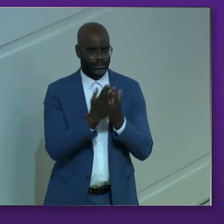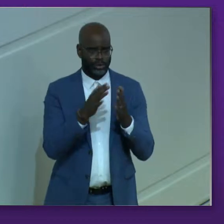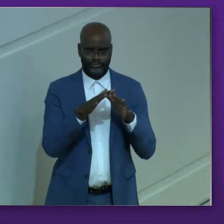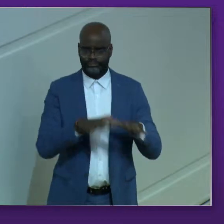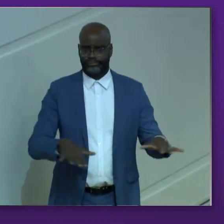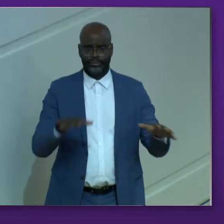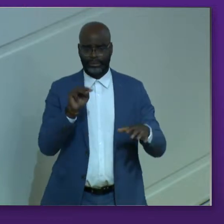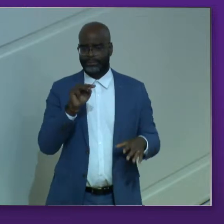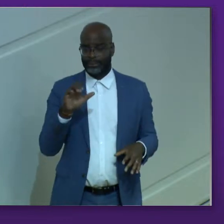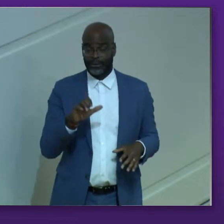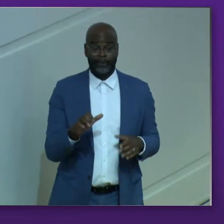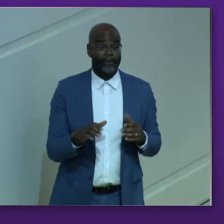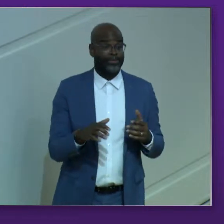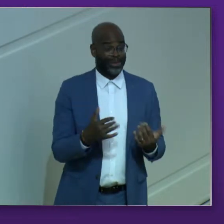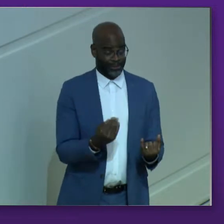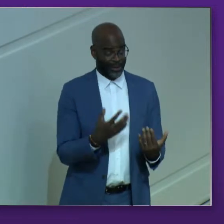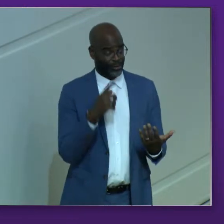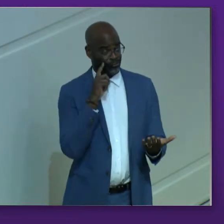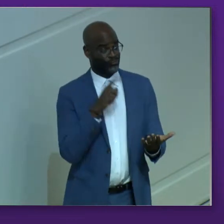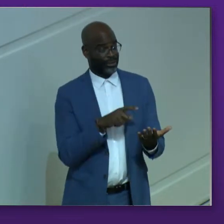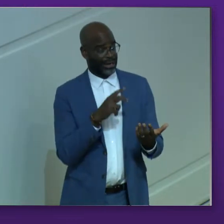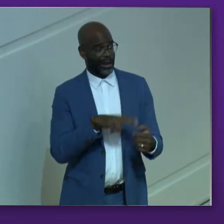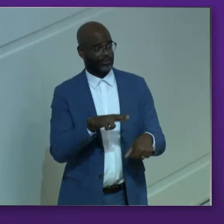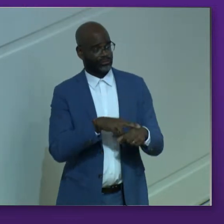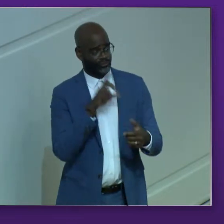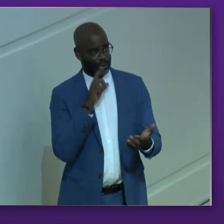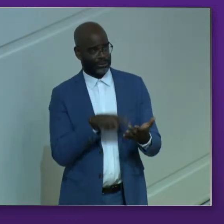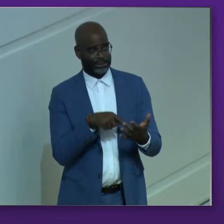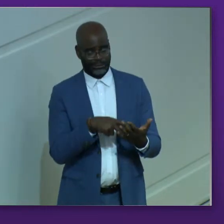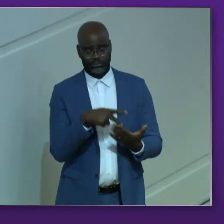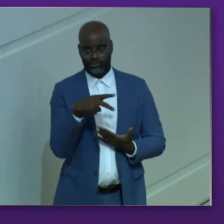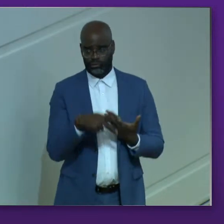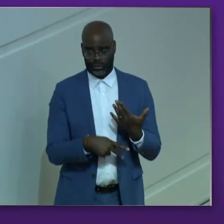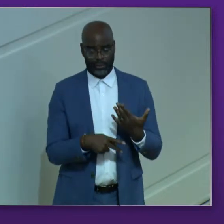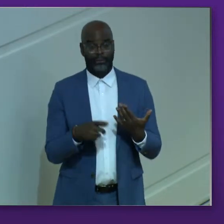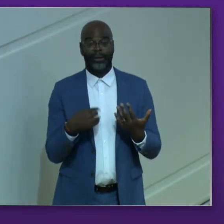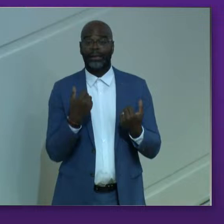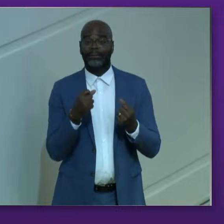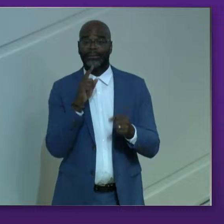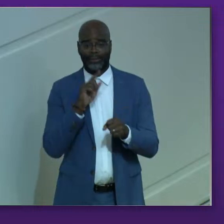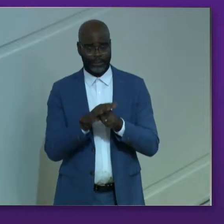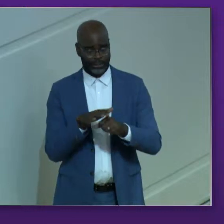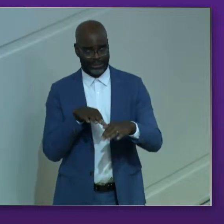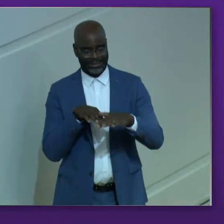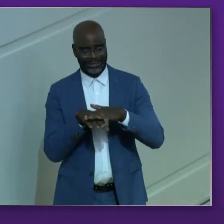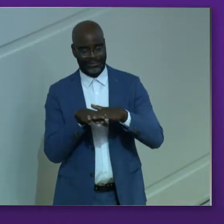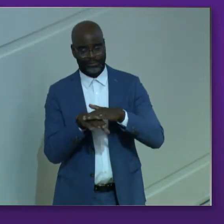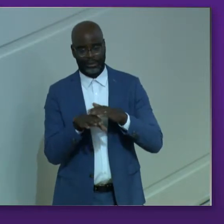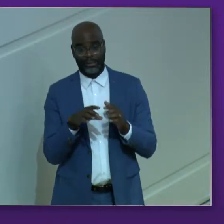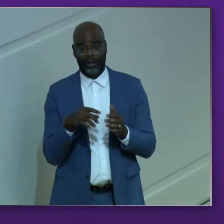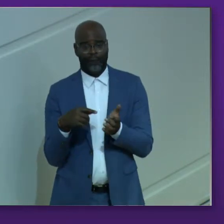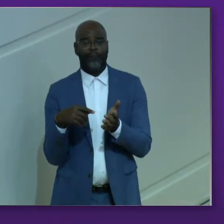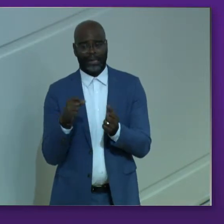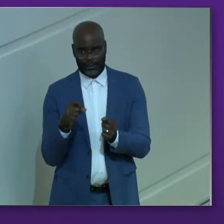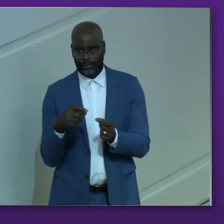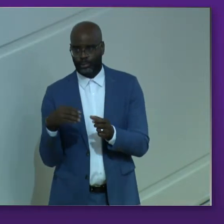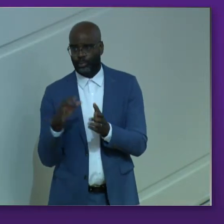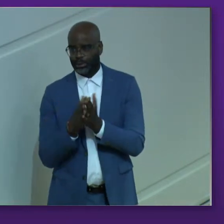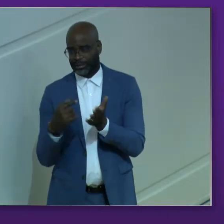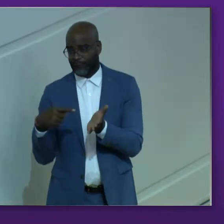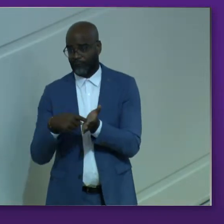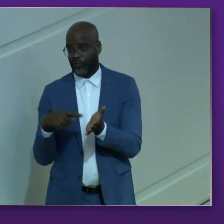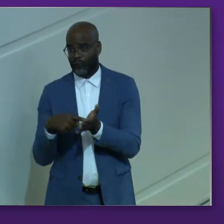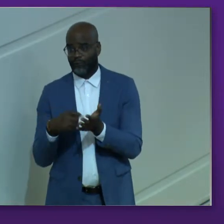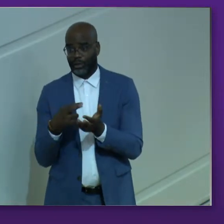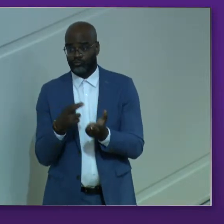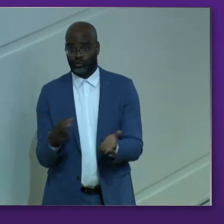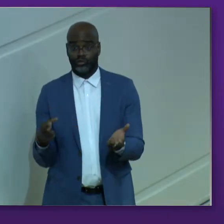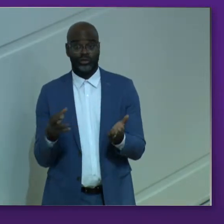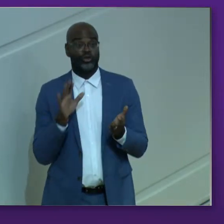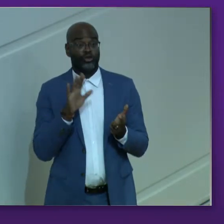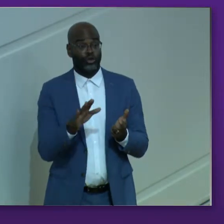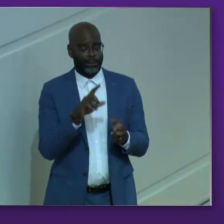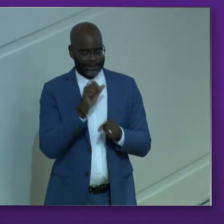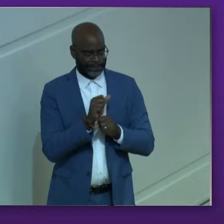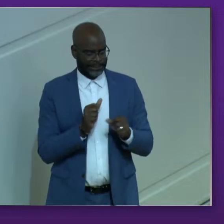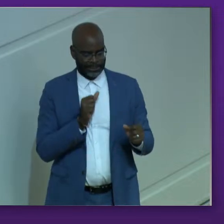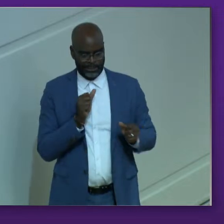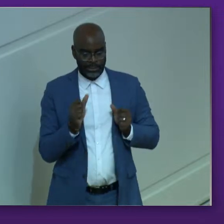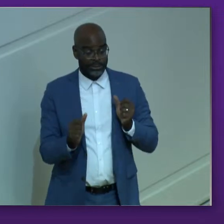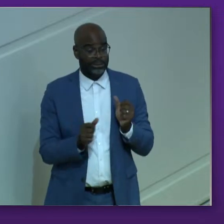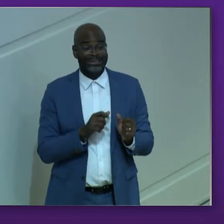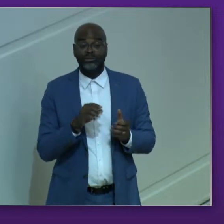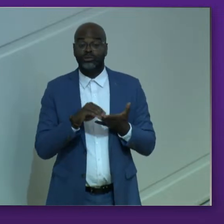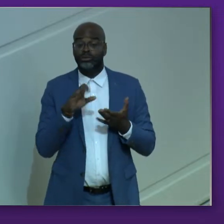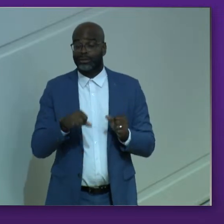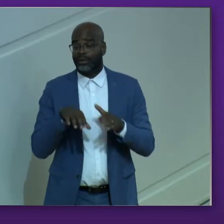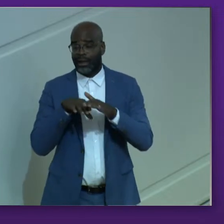TO E TEXTBOOKS ACROSS THE